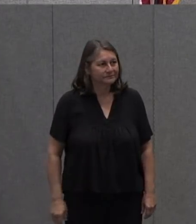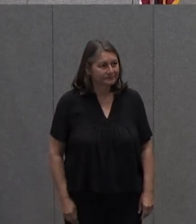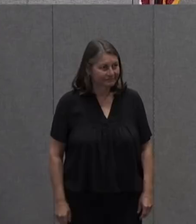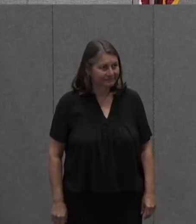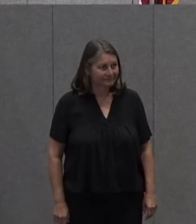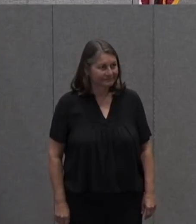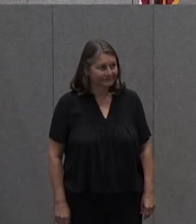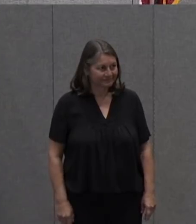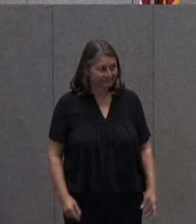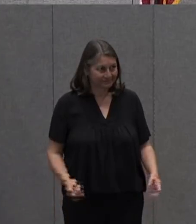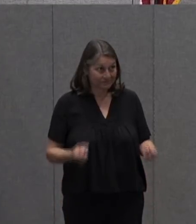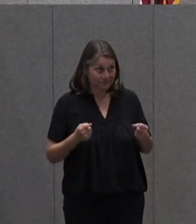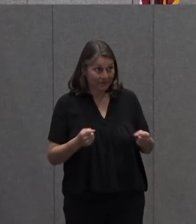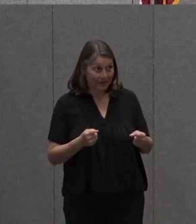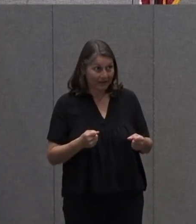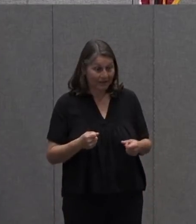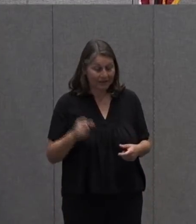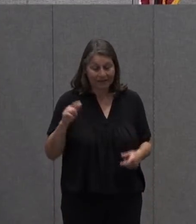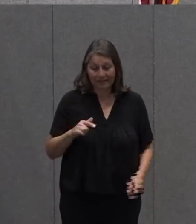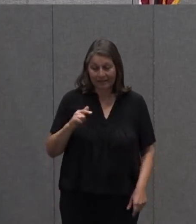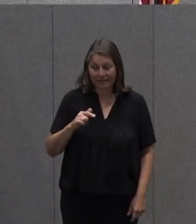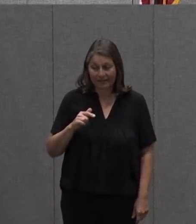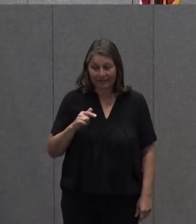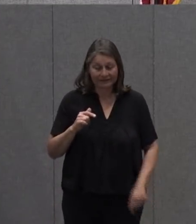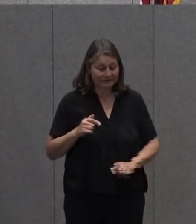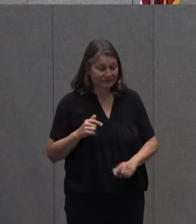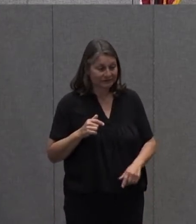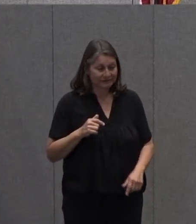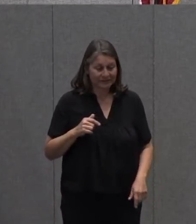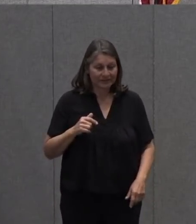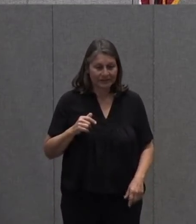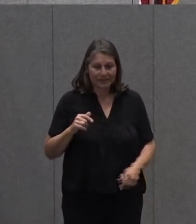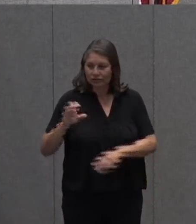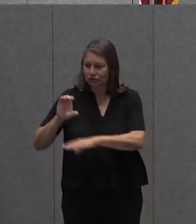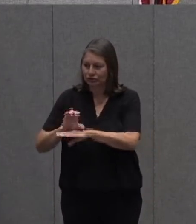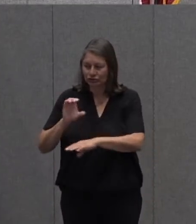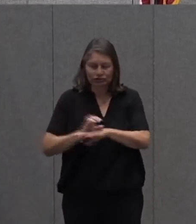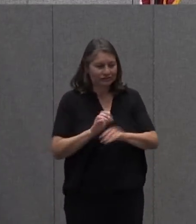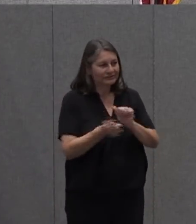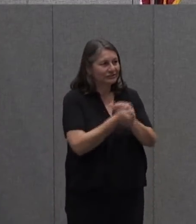All right let's hear what you got. Okay, church. Change. Chain.